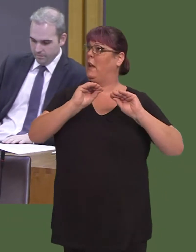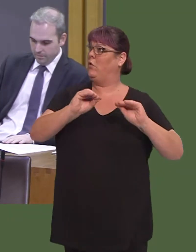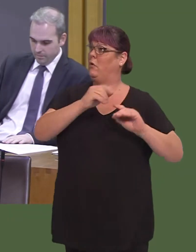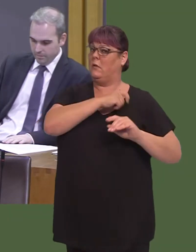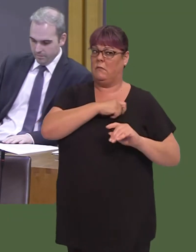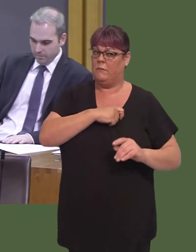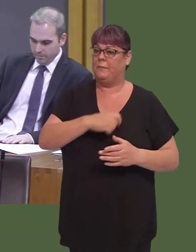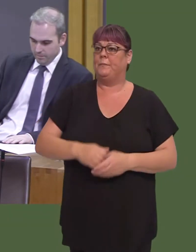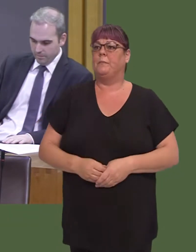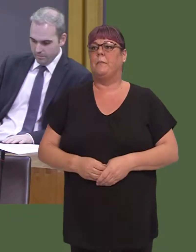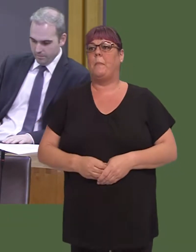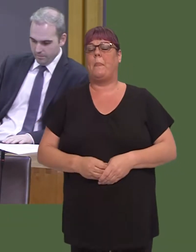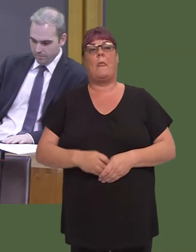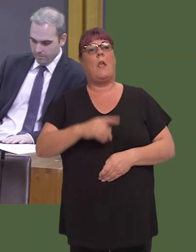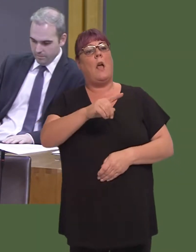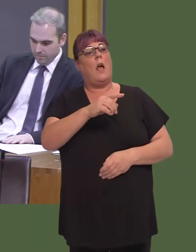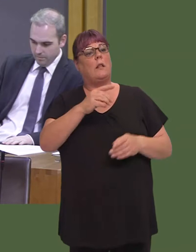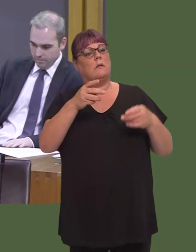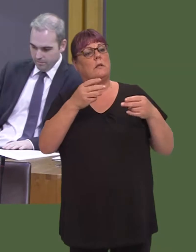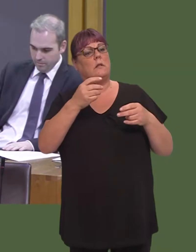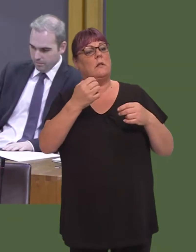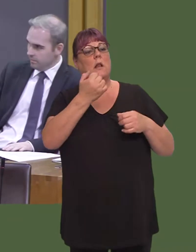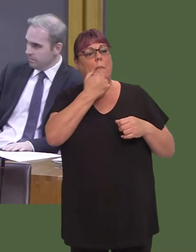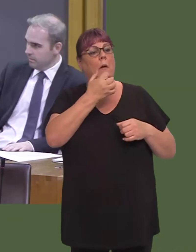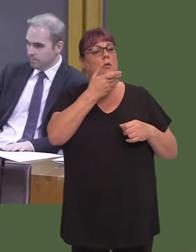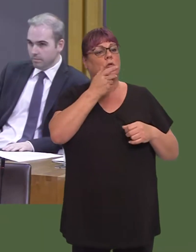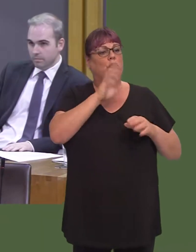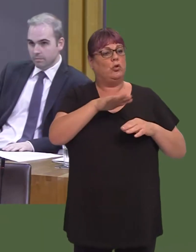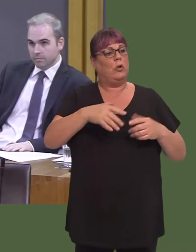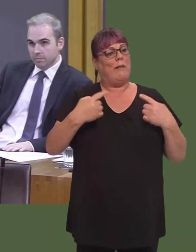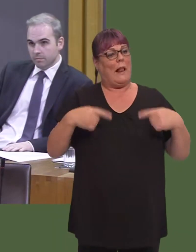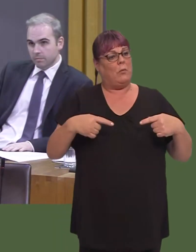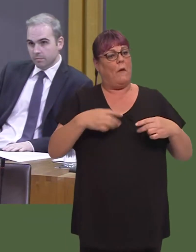You mentioned the oversight of NRW by the Public Accounts Committee, and I'm glad you